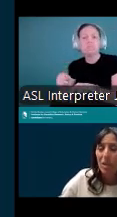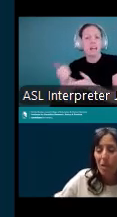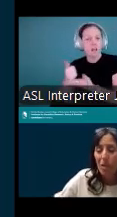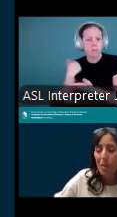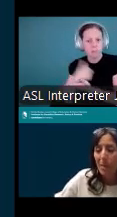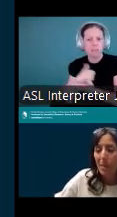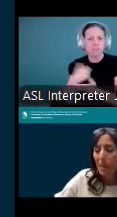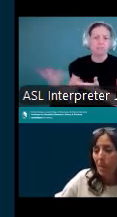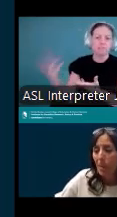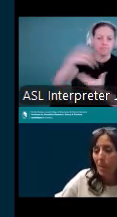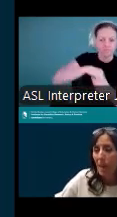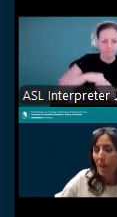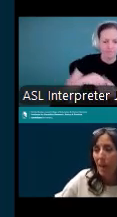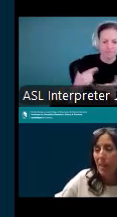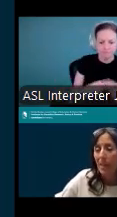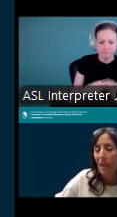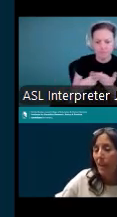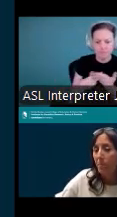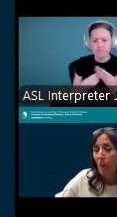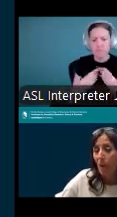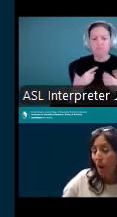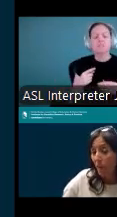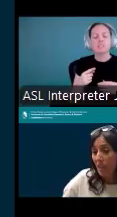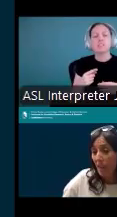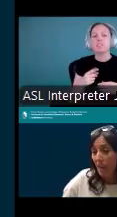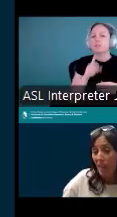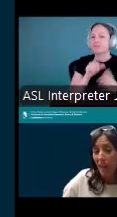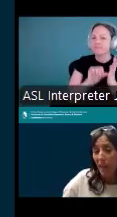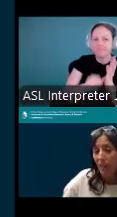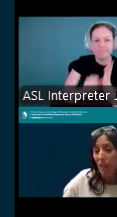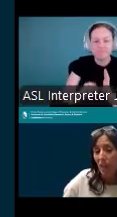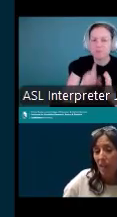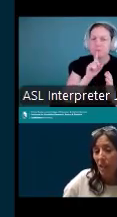so many people that are on this call that have knowledge and